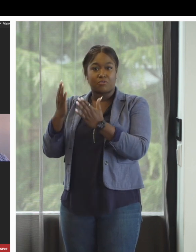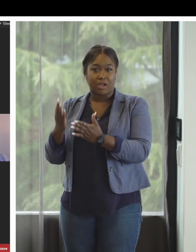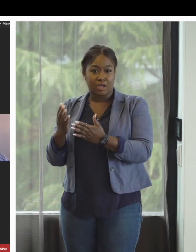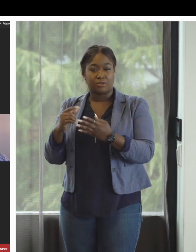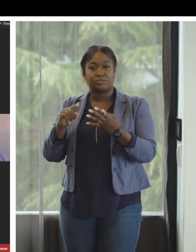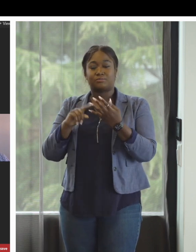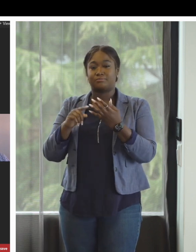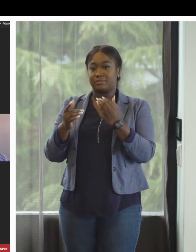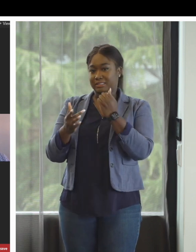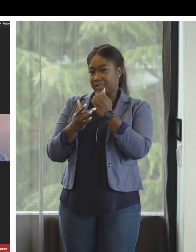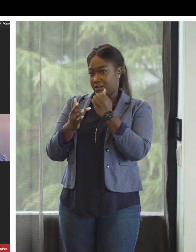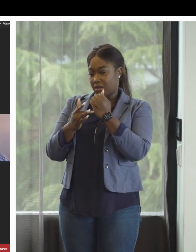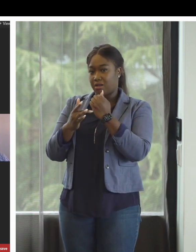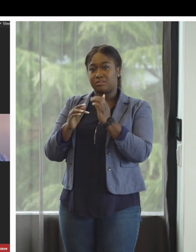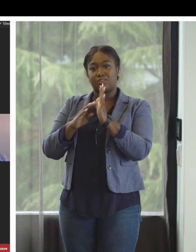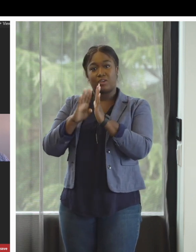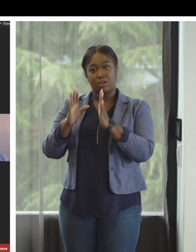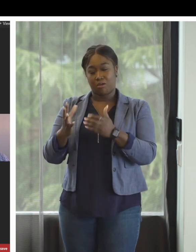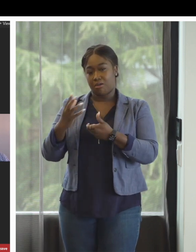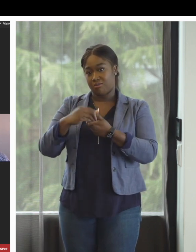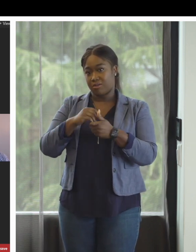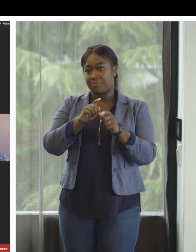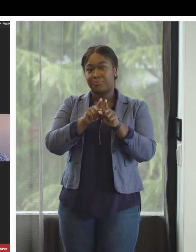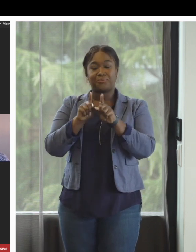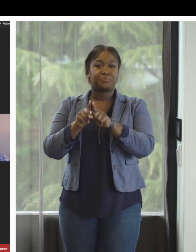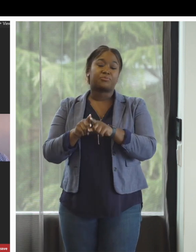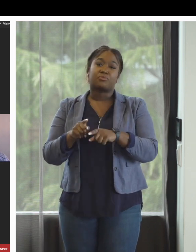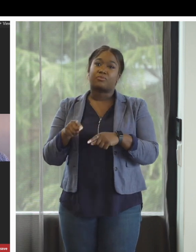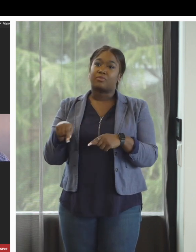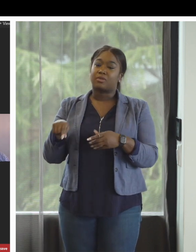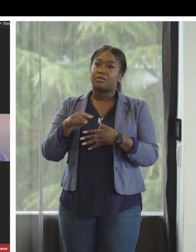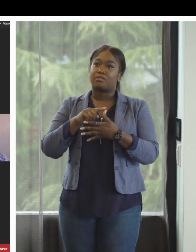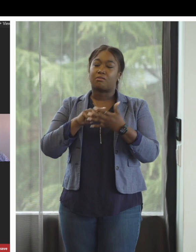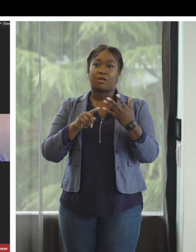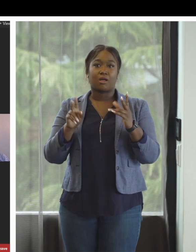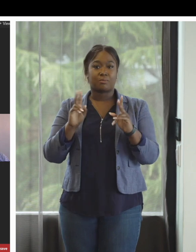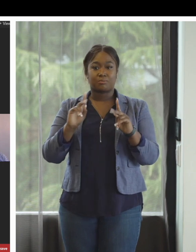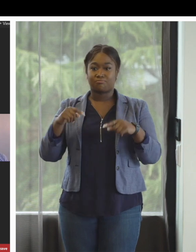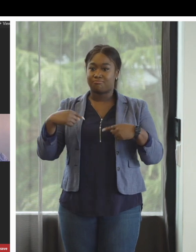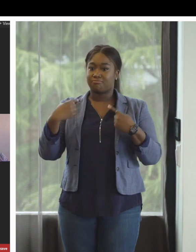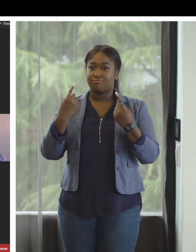technology developers. That have been increasingly